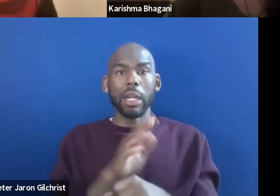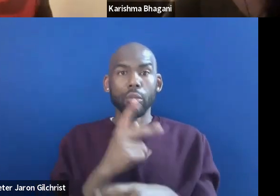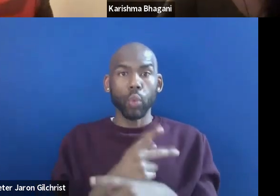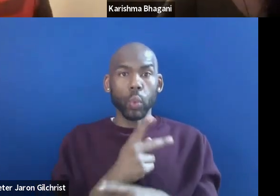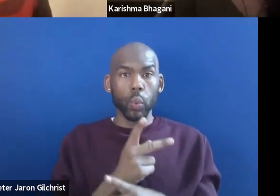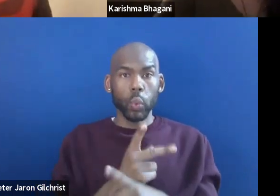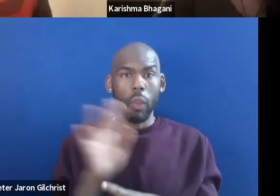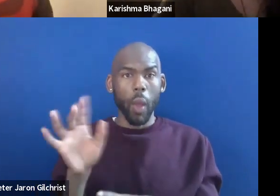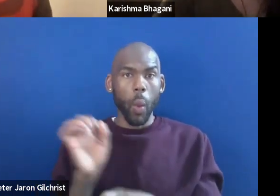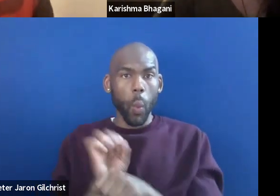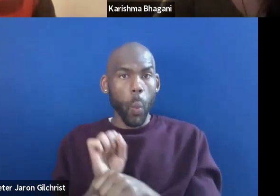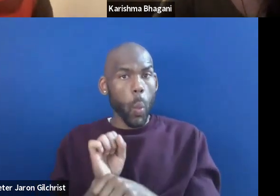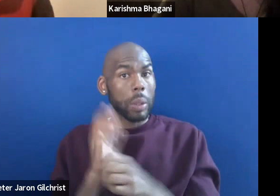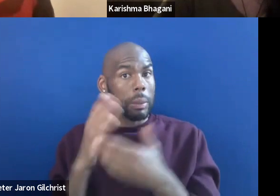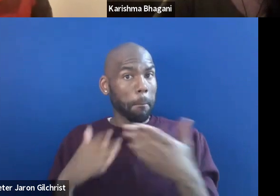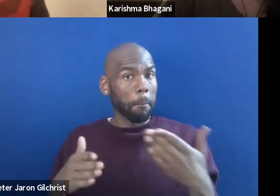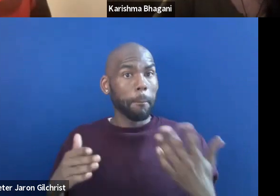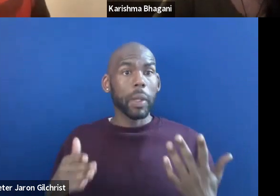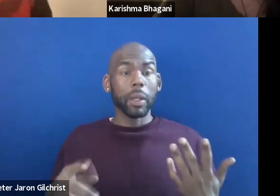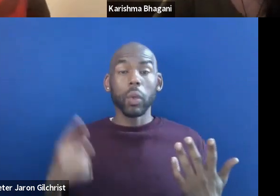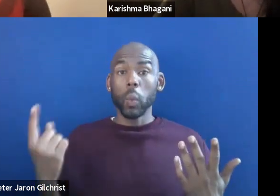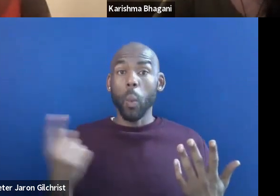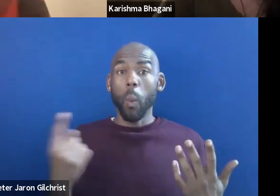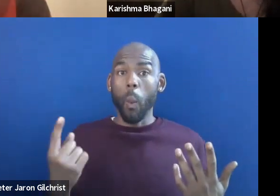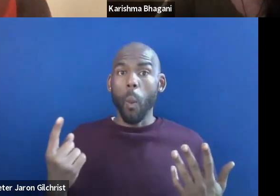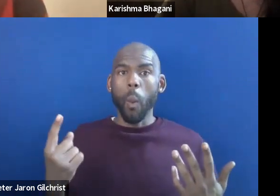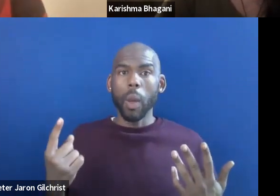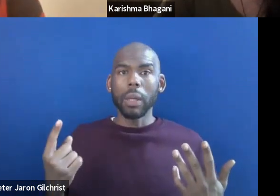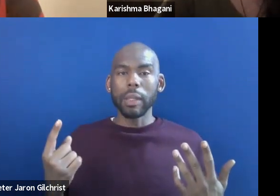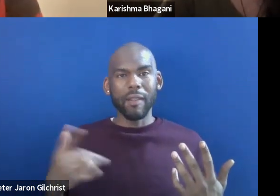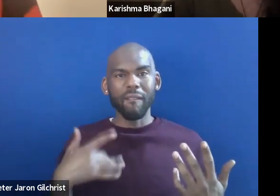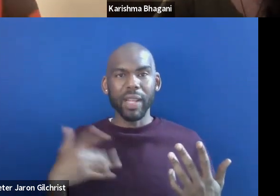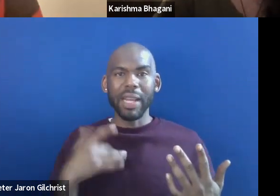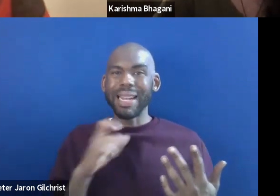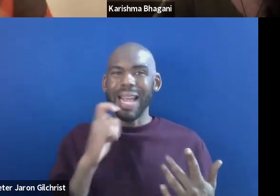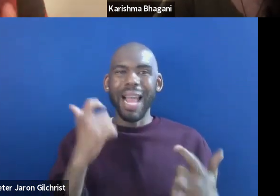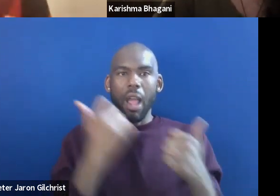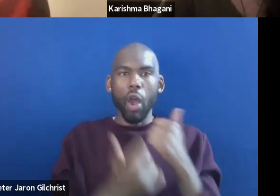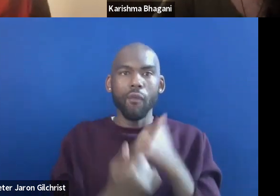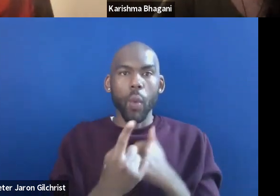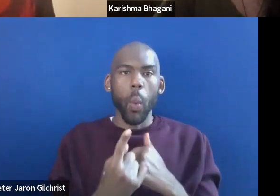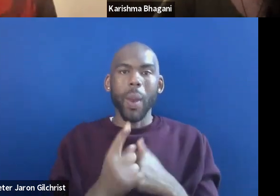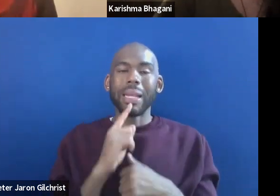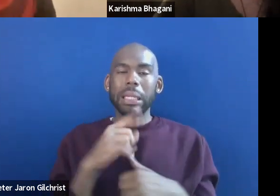So it's always been that not everybody gets their work to be in the mainstream even myself, you know,